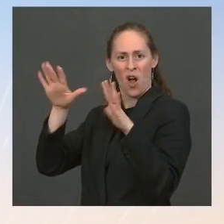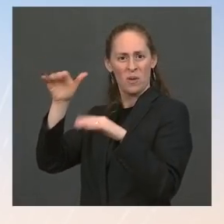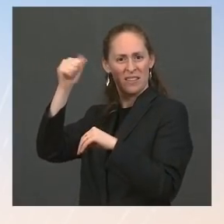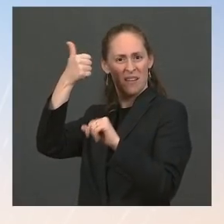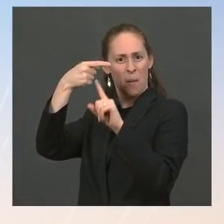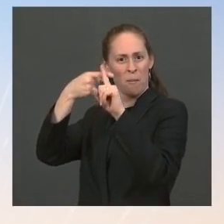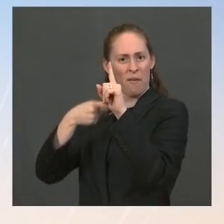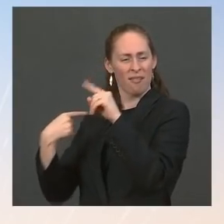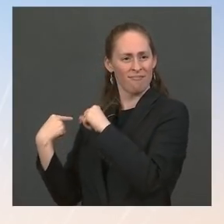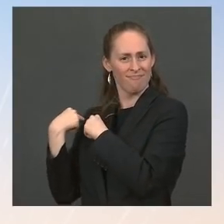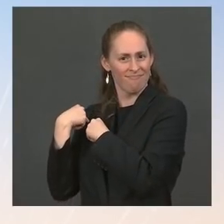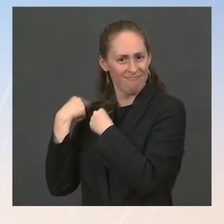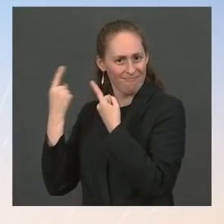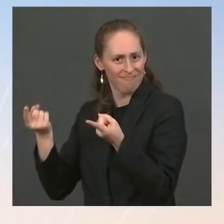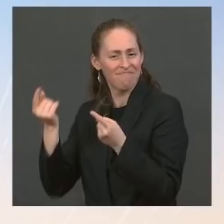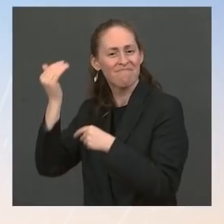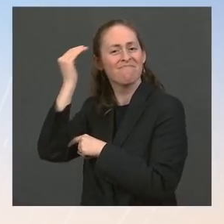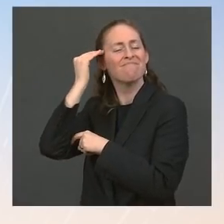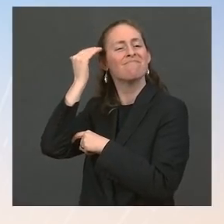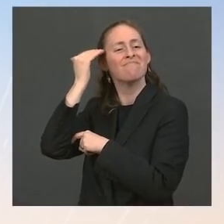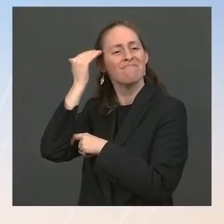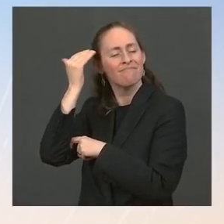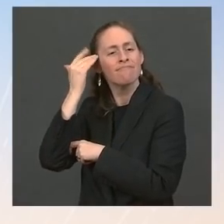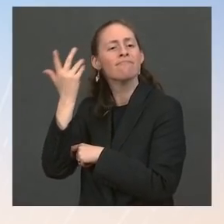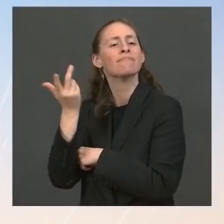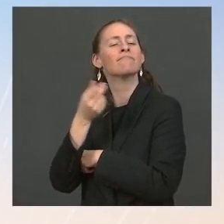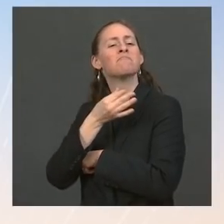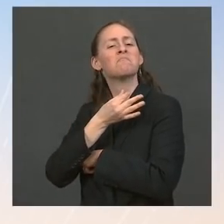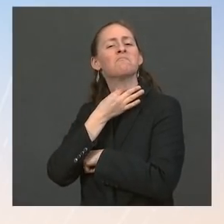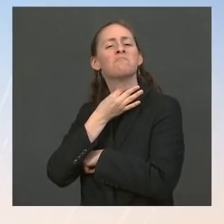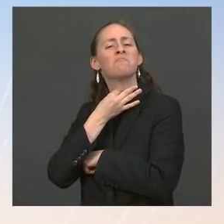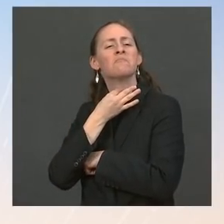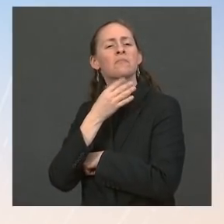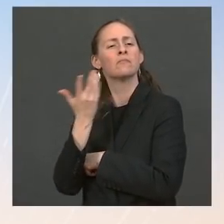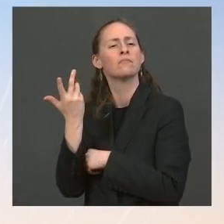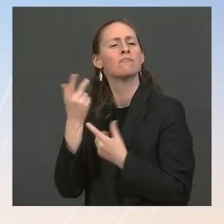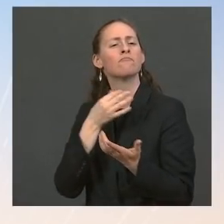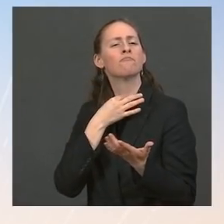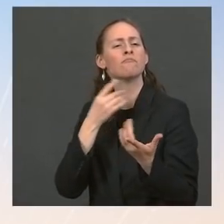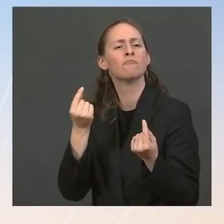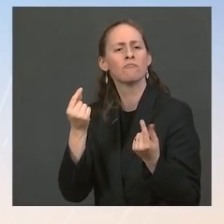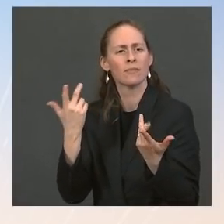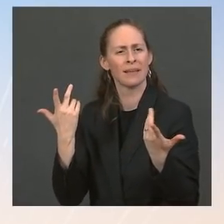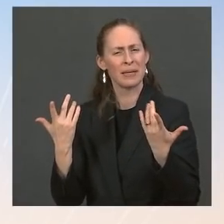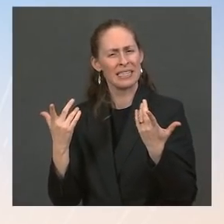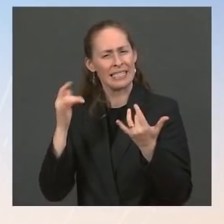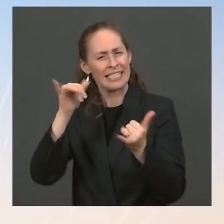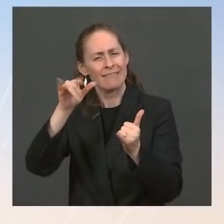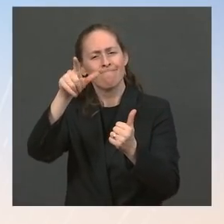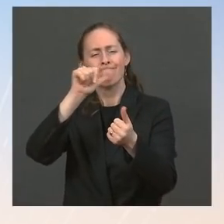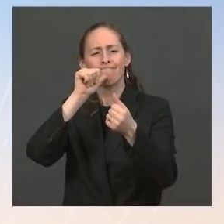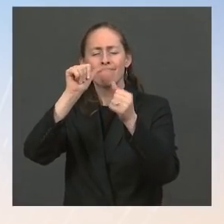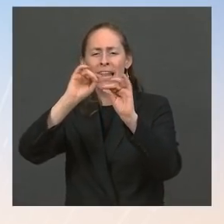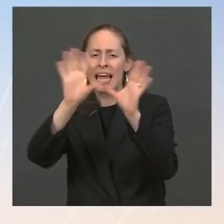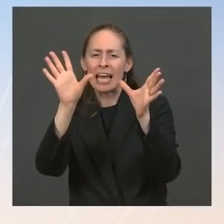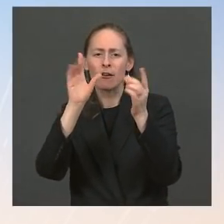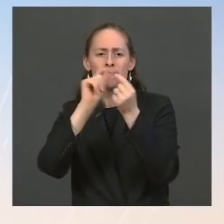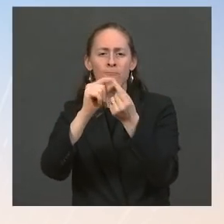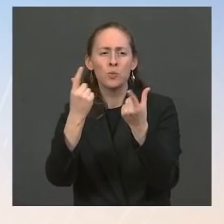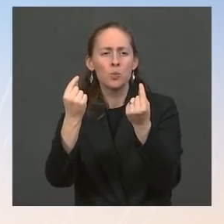Is it just inflation? Is it coverage? What does the White House think is driving consumer sentiment to be at that low level?